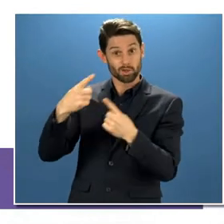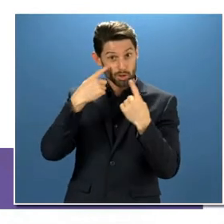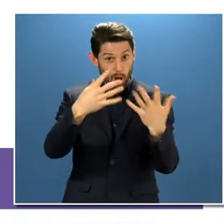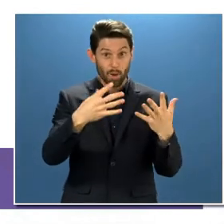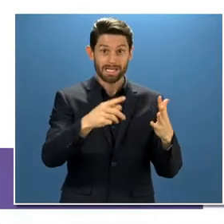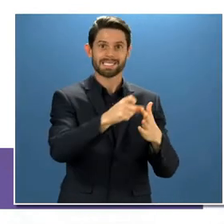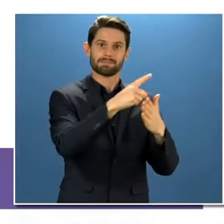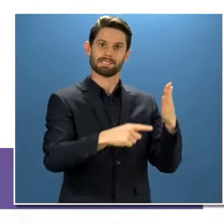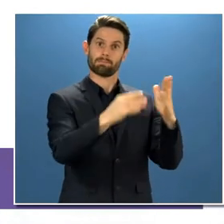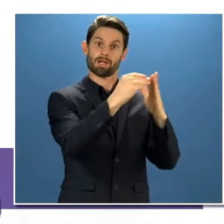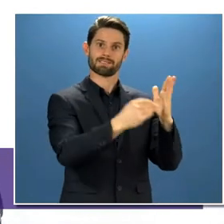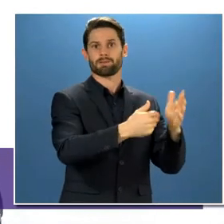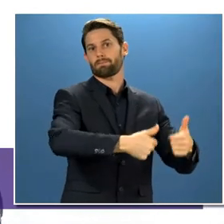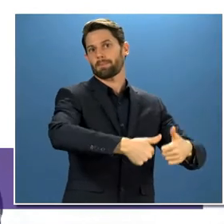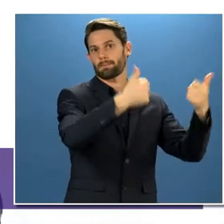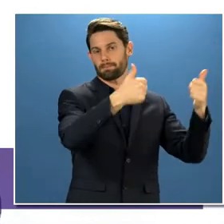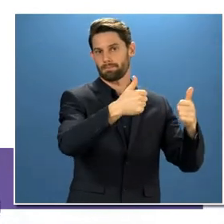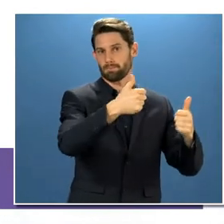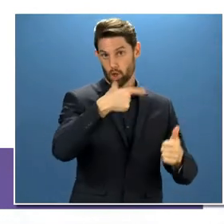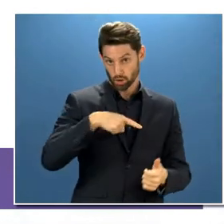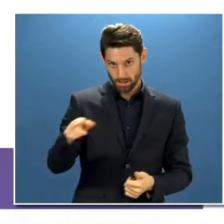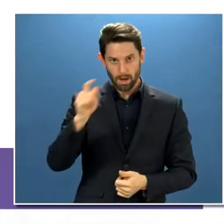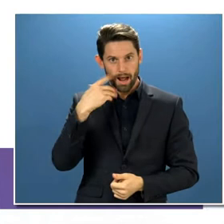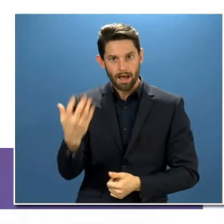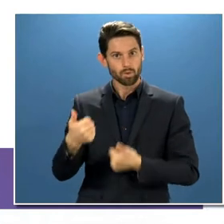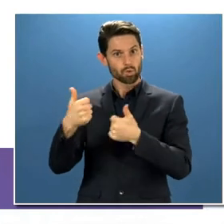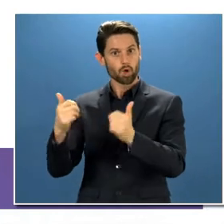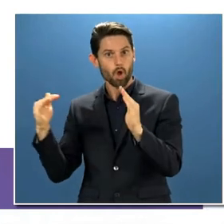That is, they have appropriate home assistance, there is transport, there is